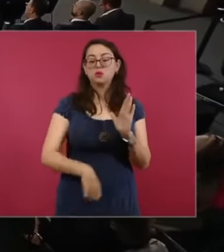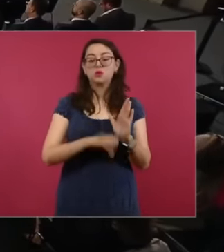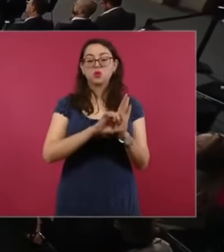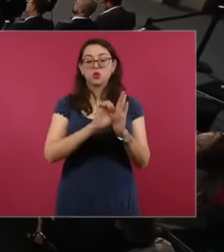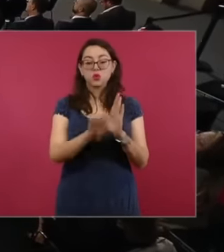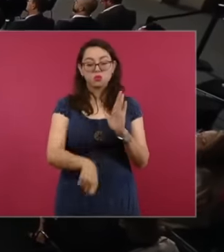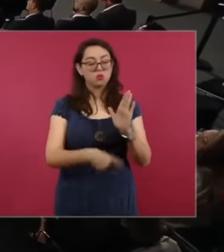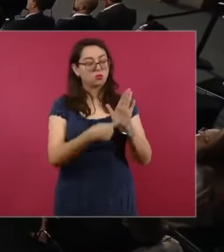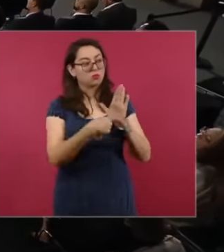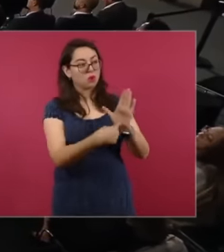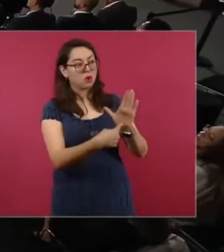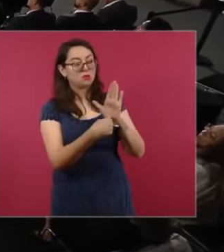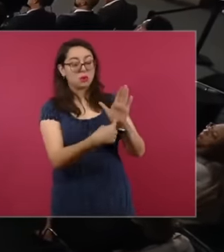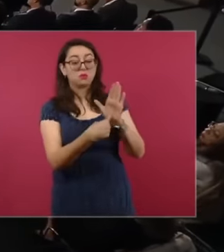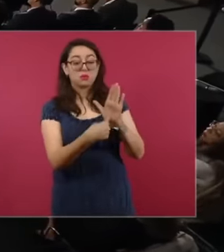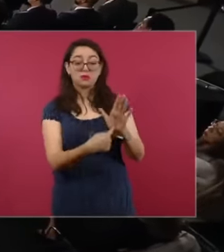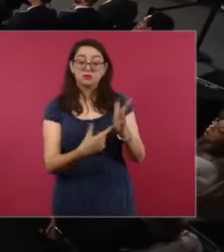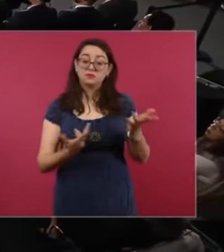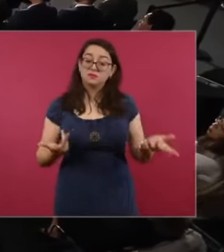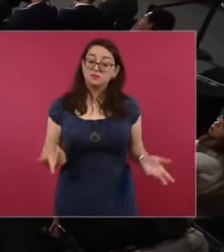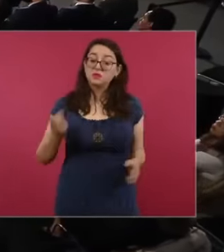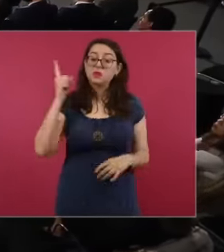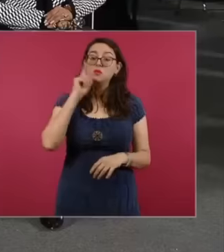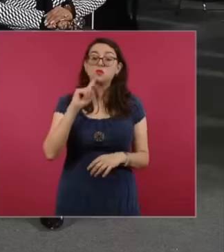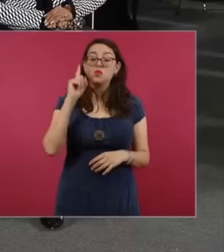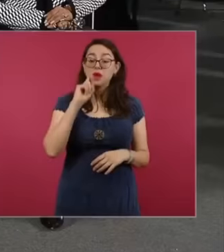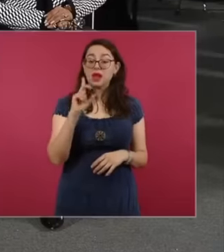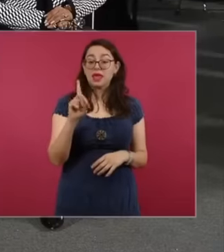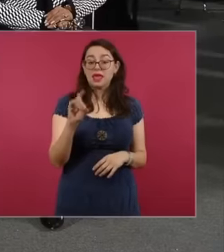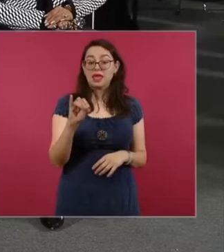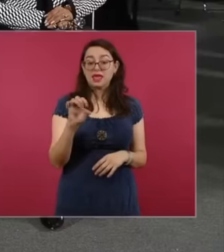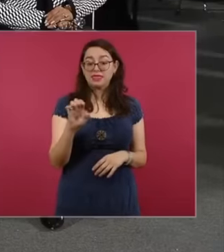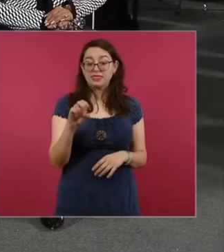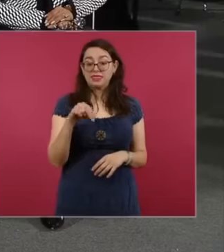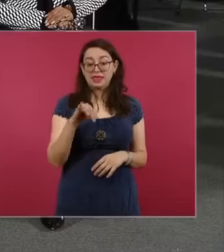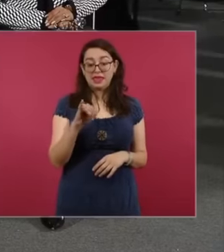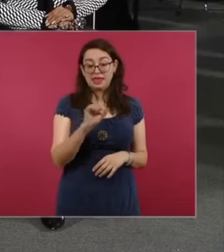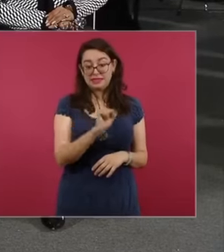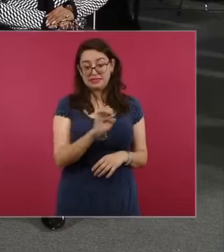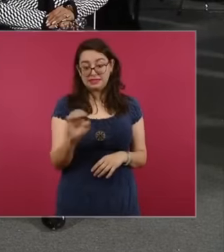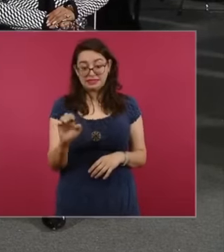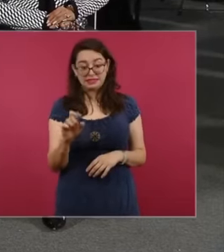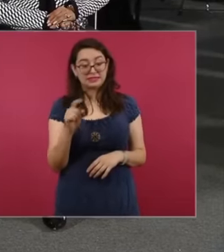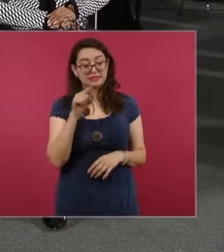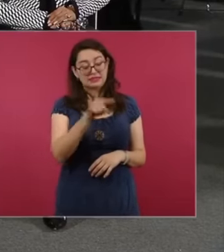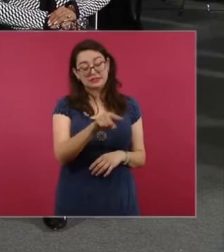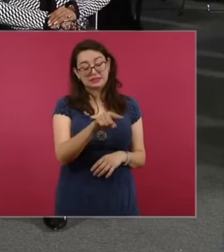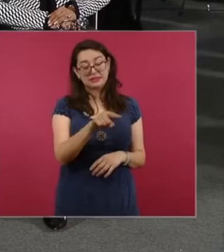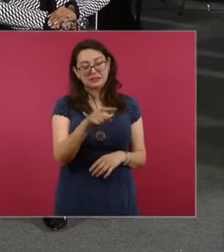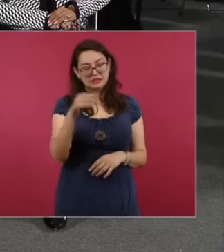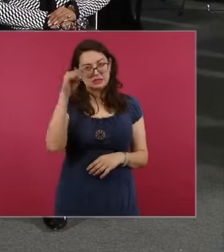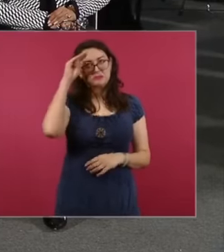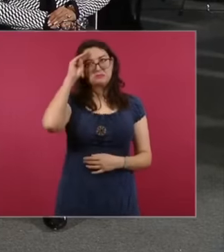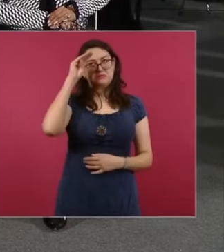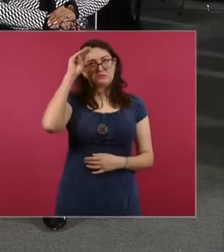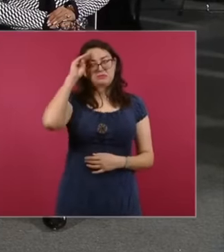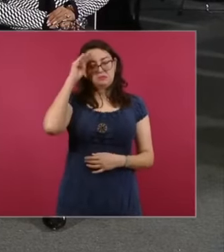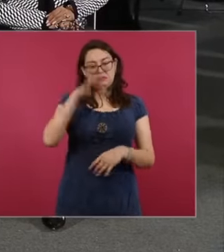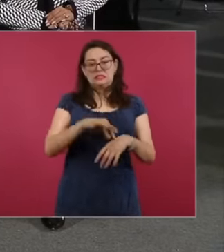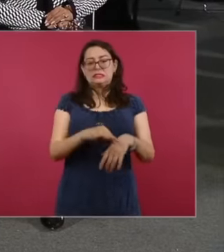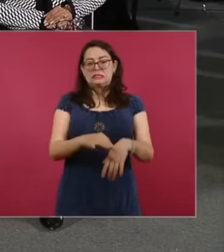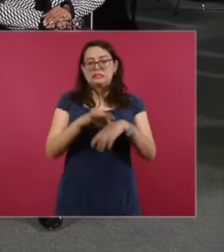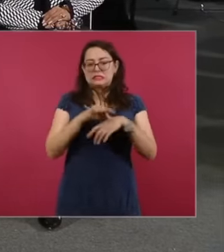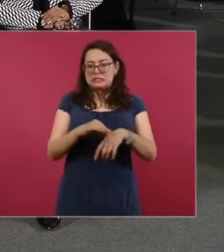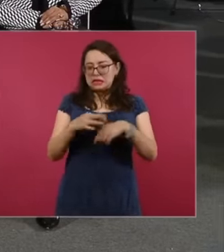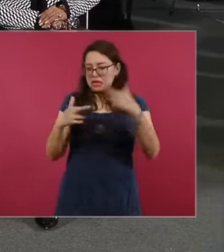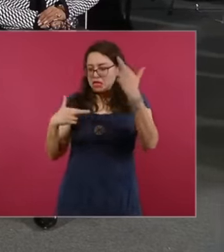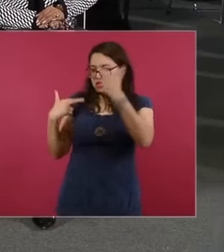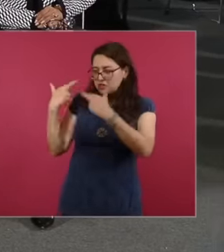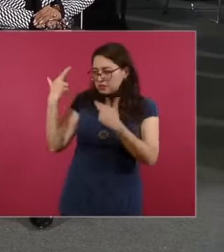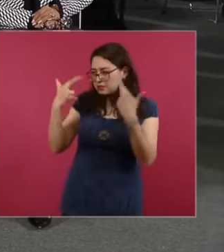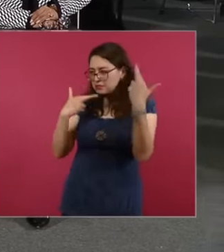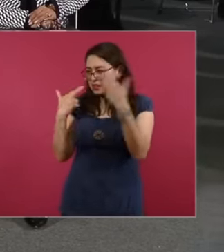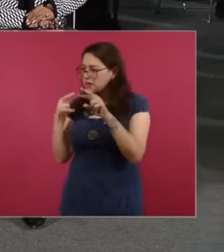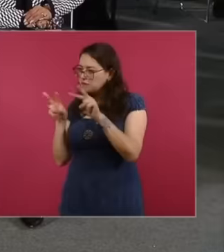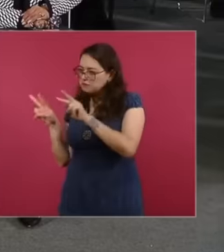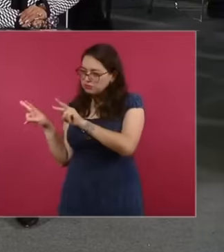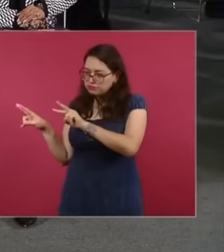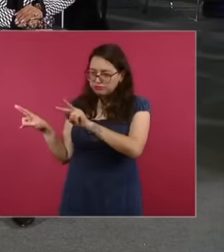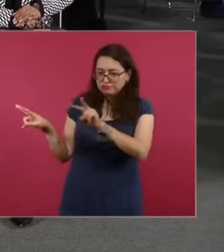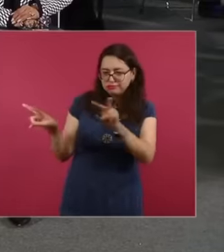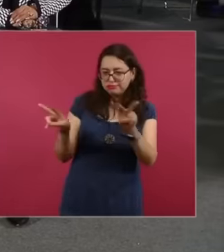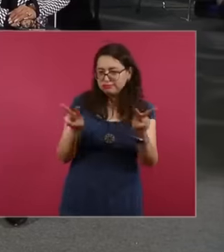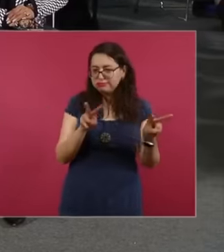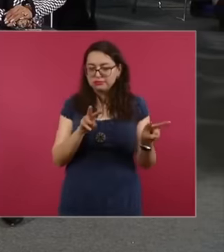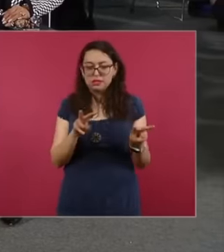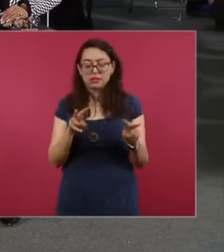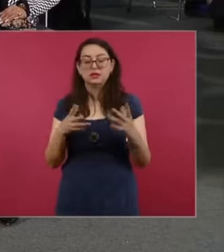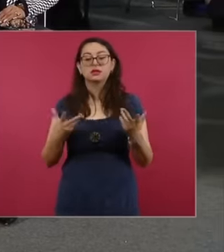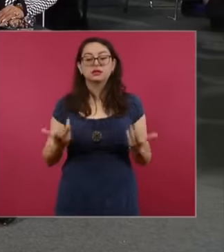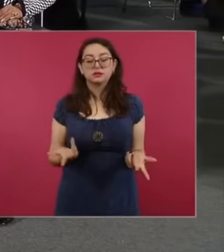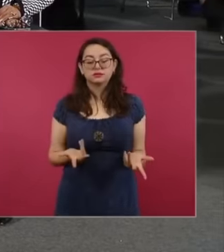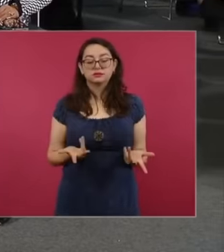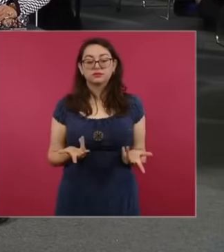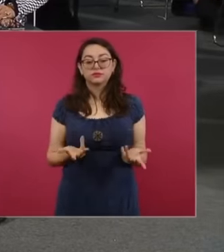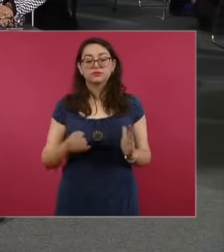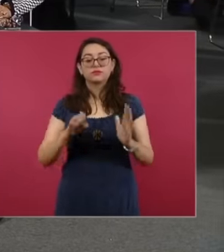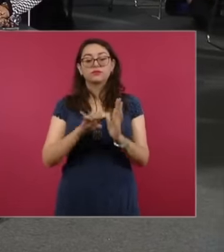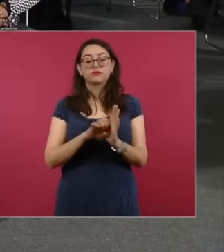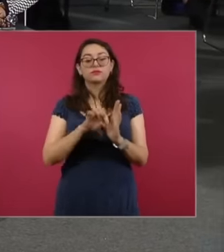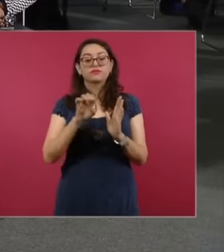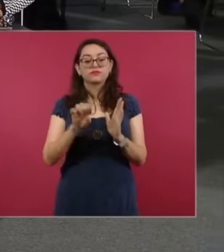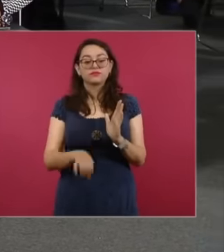Denis manages to do an analysis to differentiate now, for example,